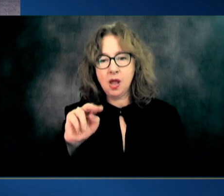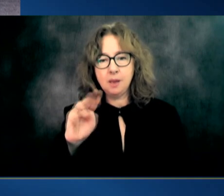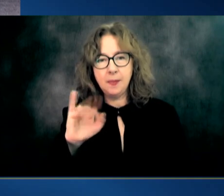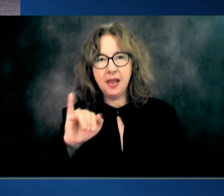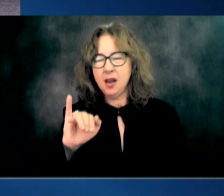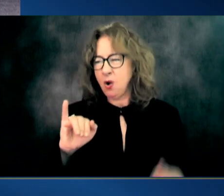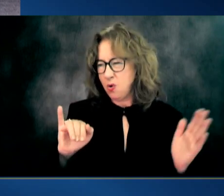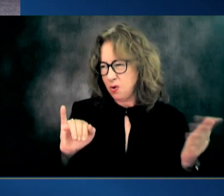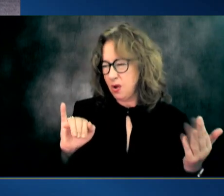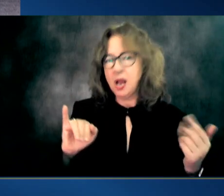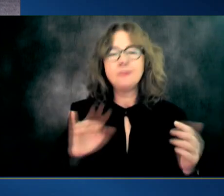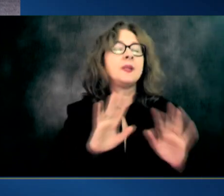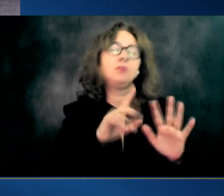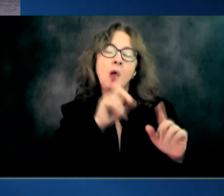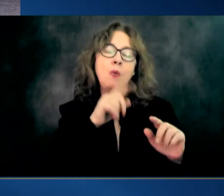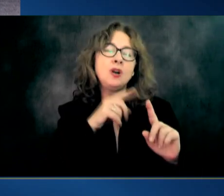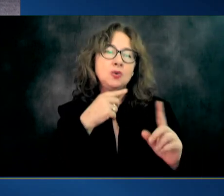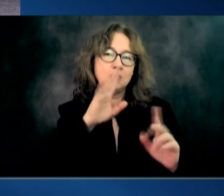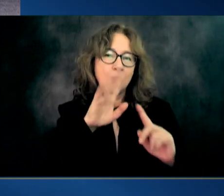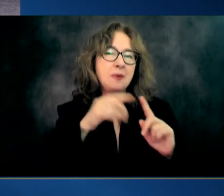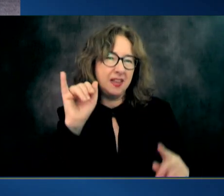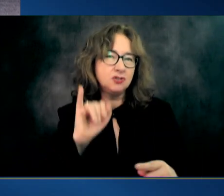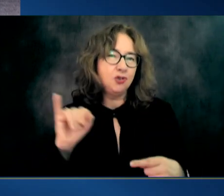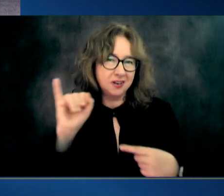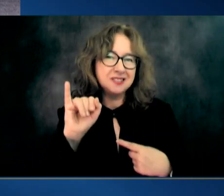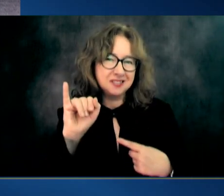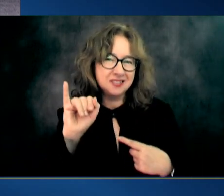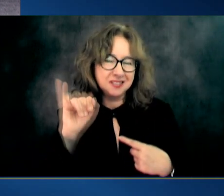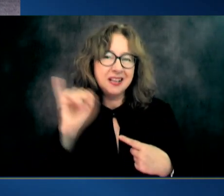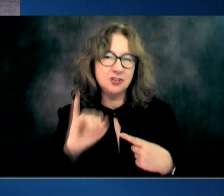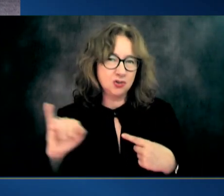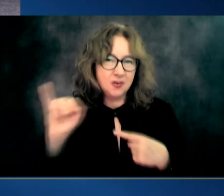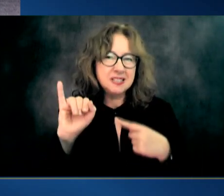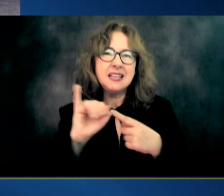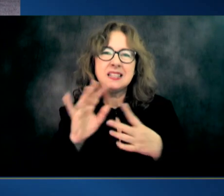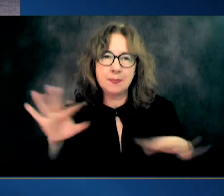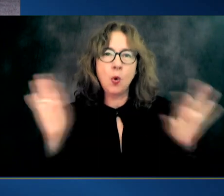about the insurance as well, about it, because I do think this is really important. Because of